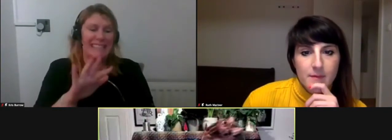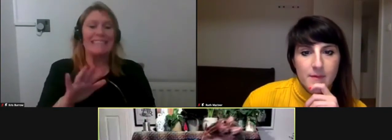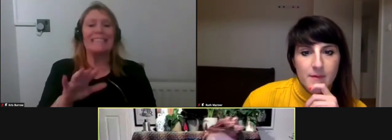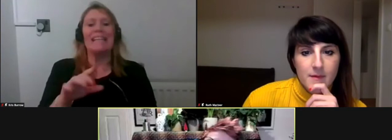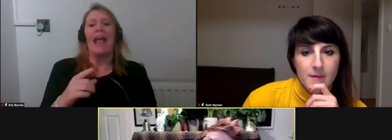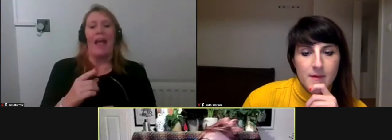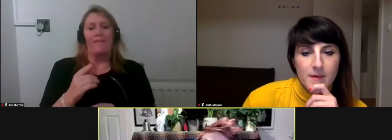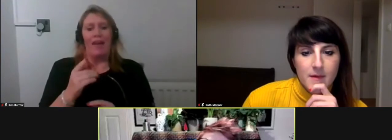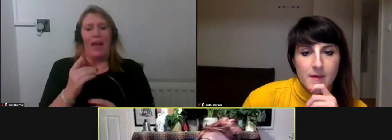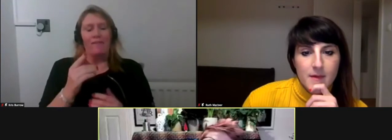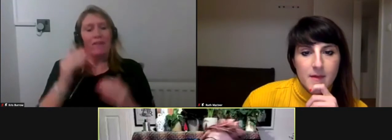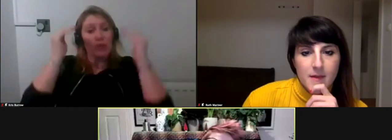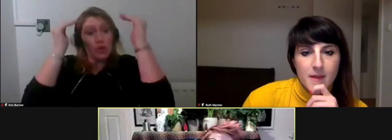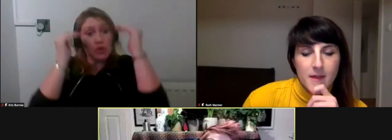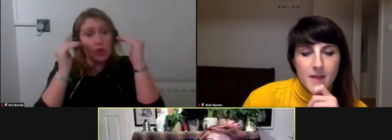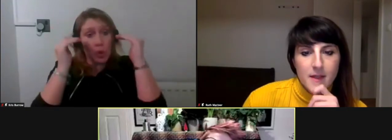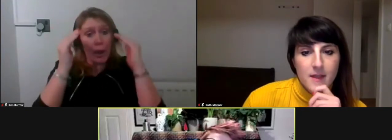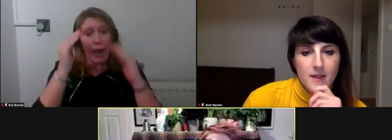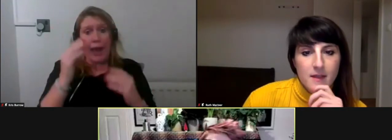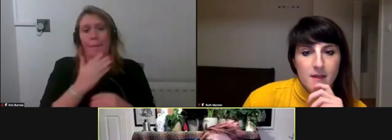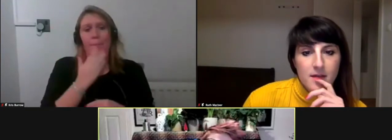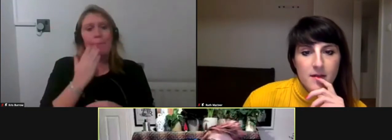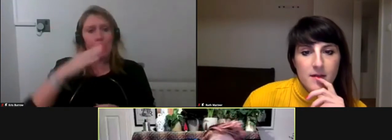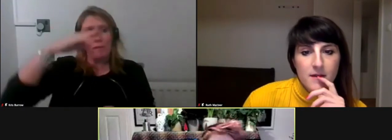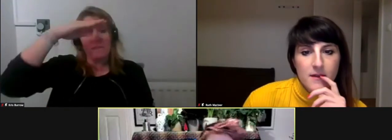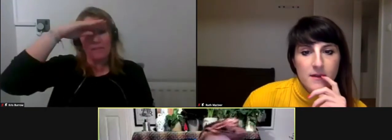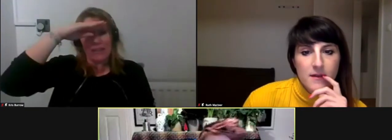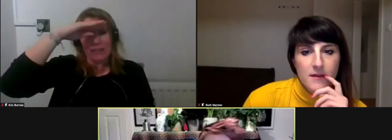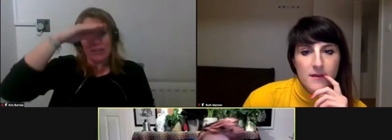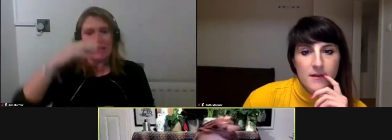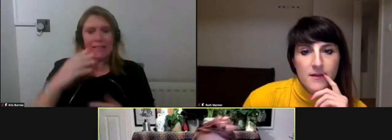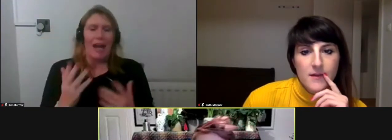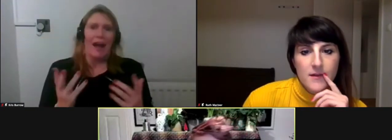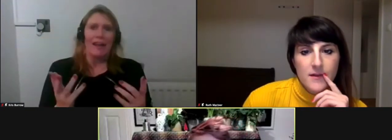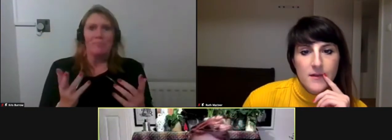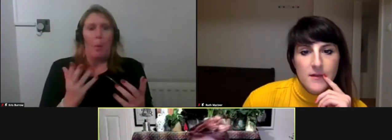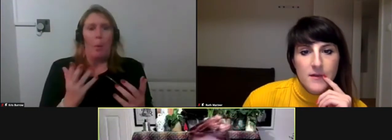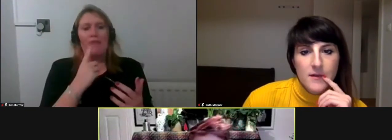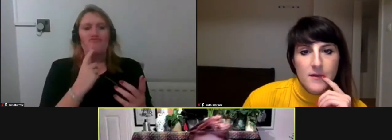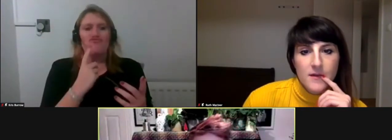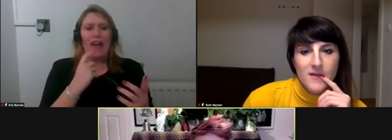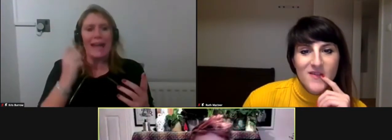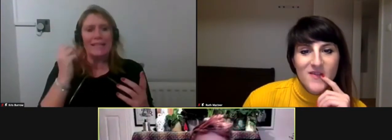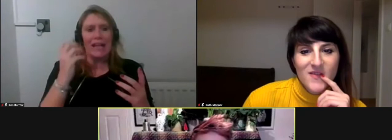instead I have a rather red messy quiff pulled to one side, that's getting longer